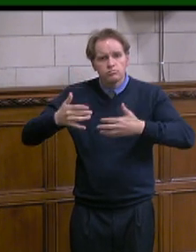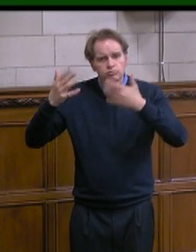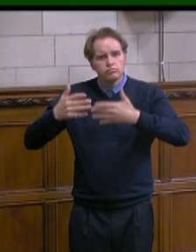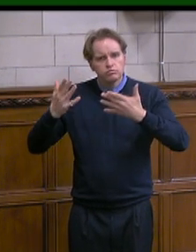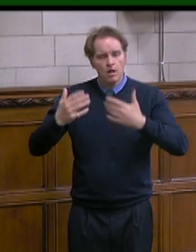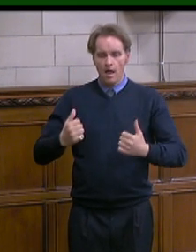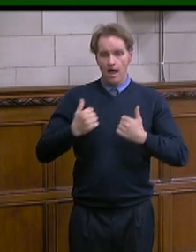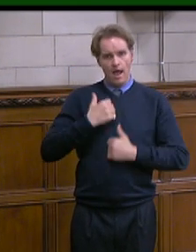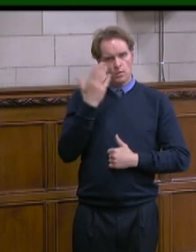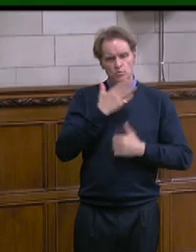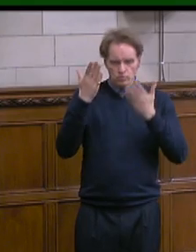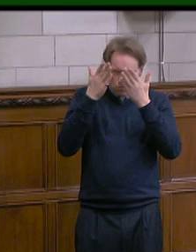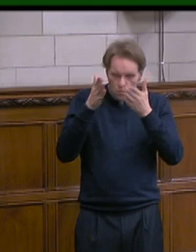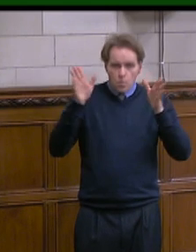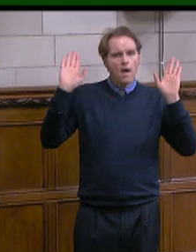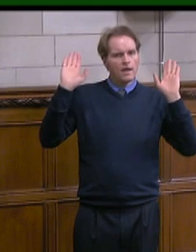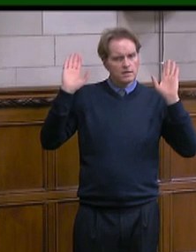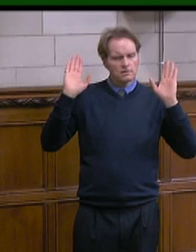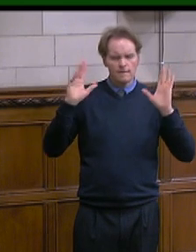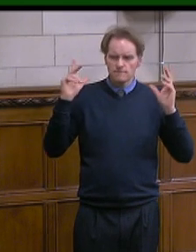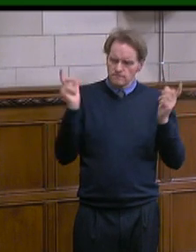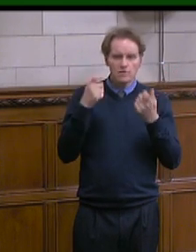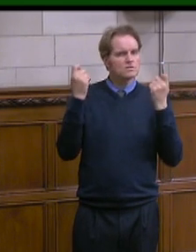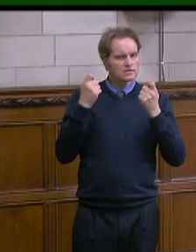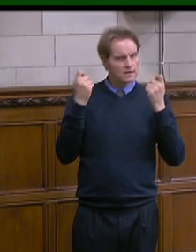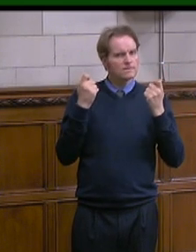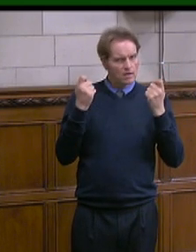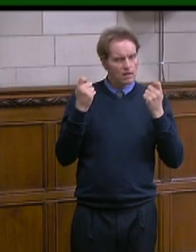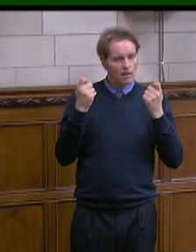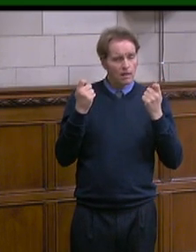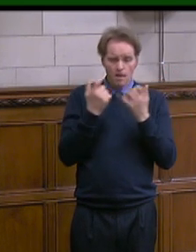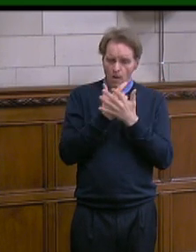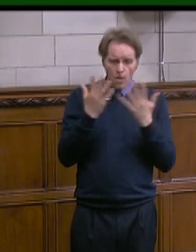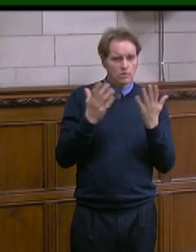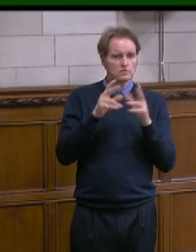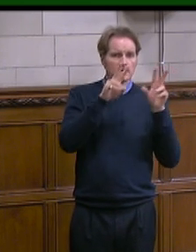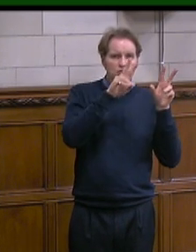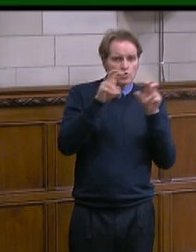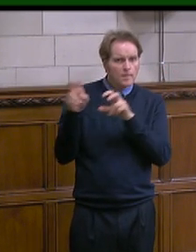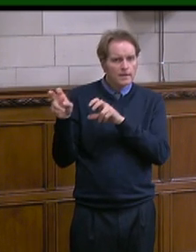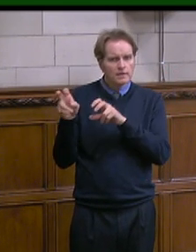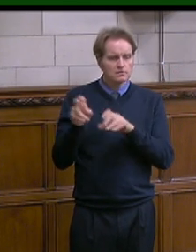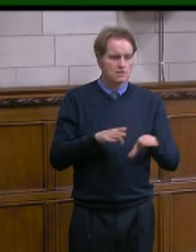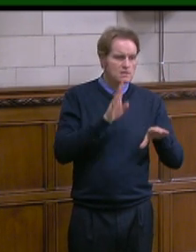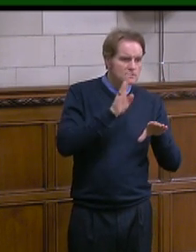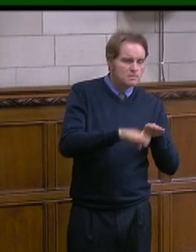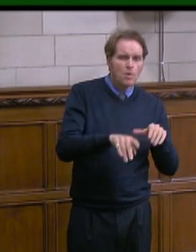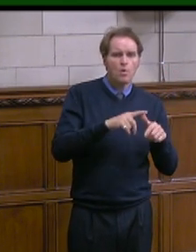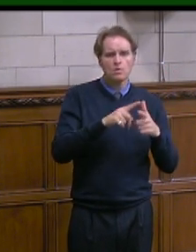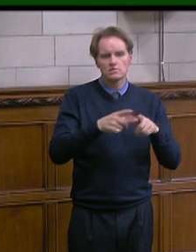The most successful schools in the state sector have a very wide curriculum and they offer plenty of sport, music and art as part of that.